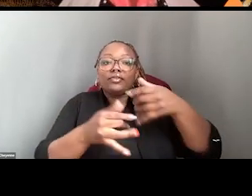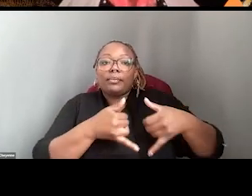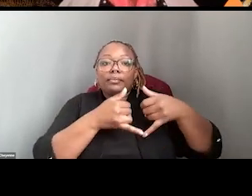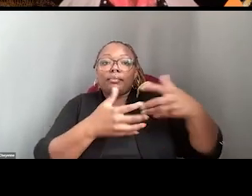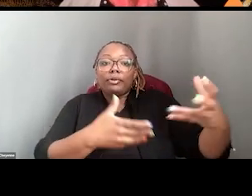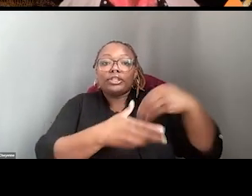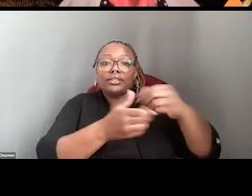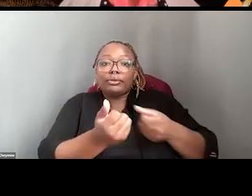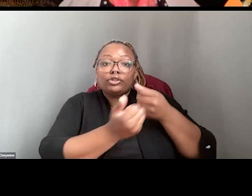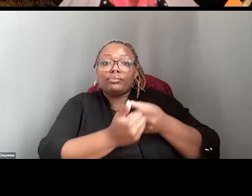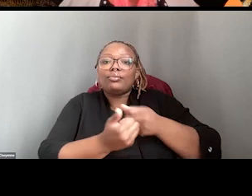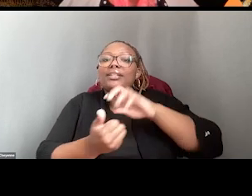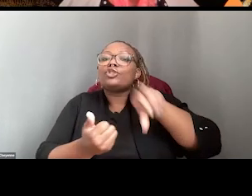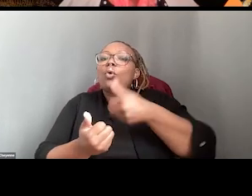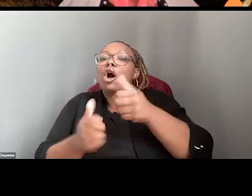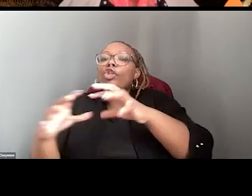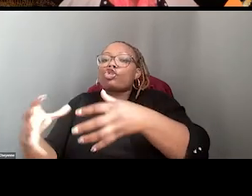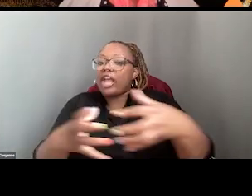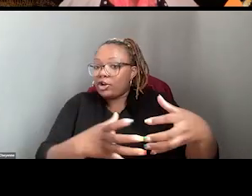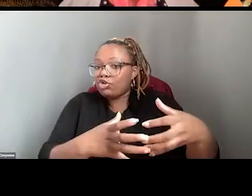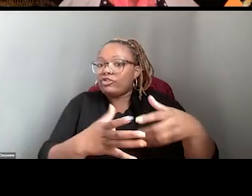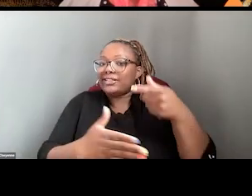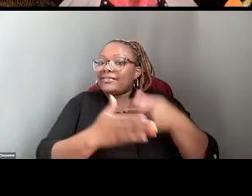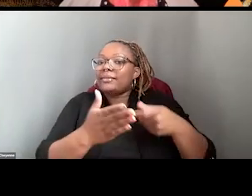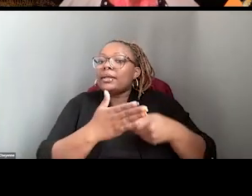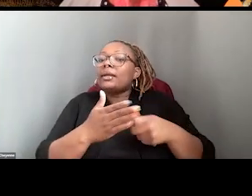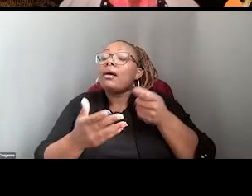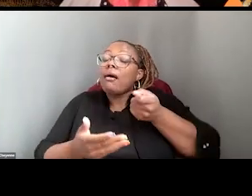That is a direct approval by the program officer, and they will review these costs